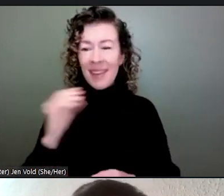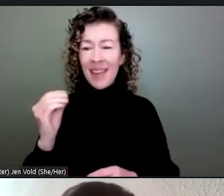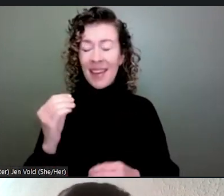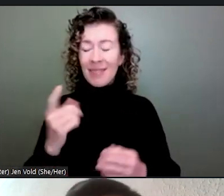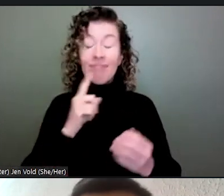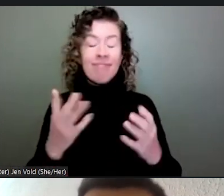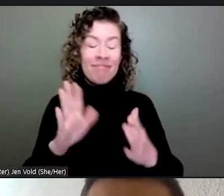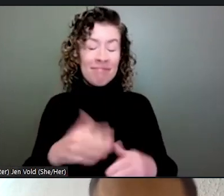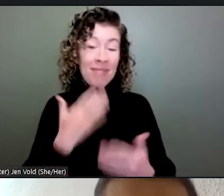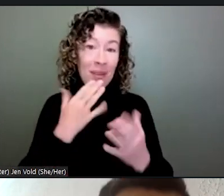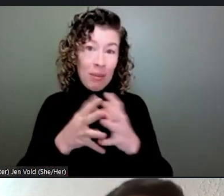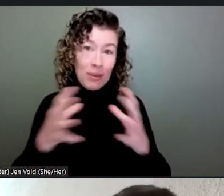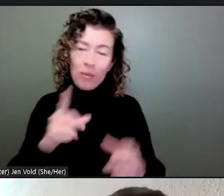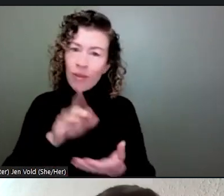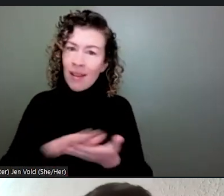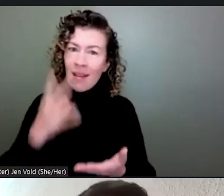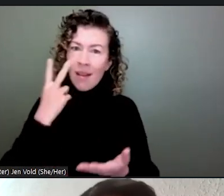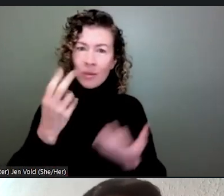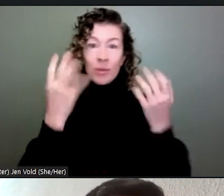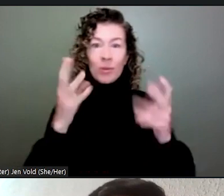It's it's really nice to see so many people online for this.